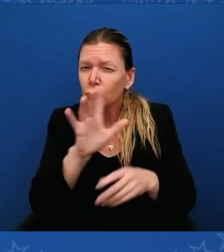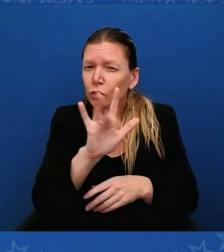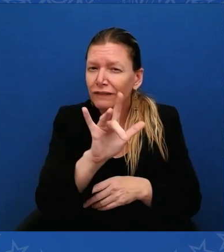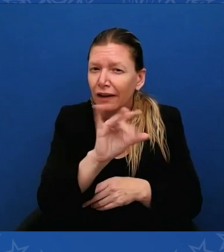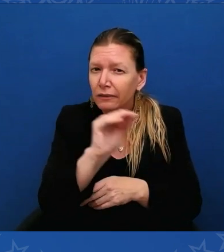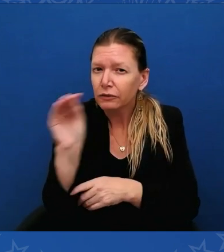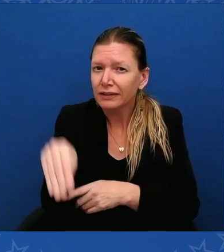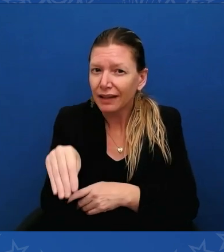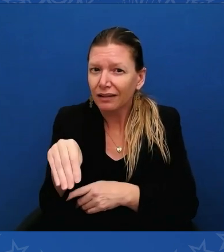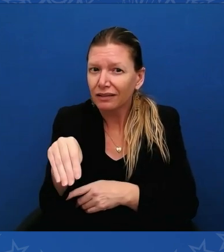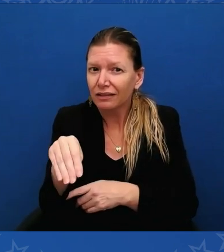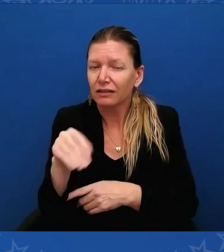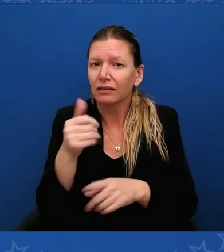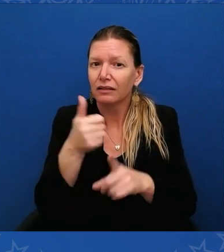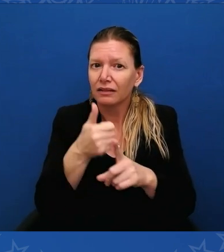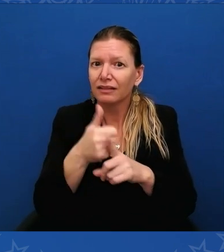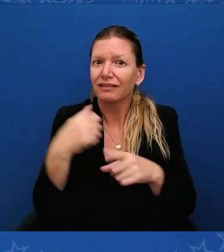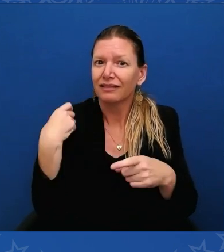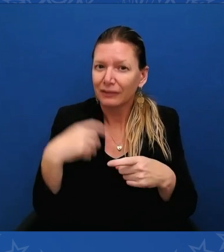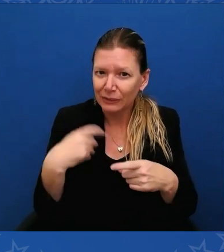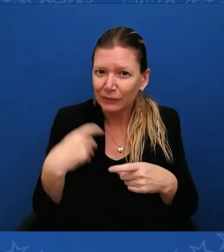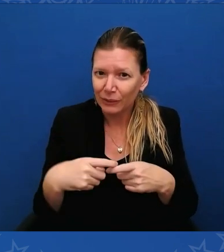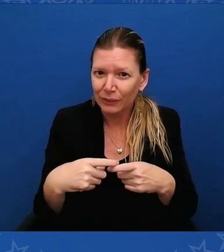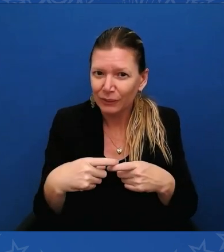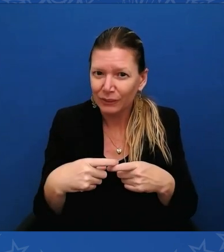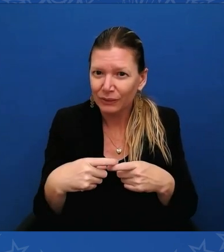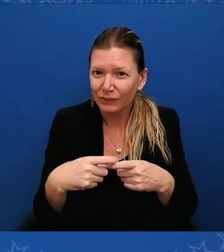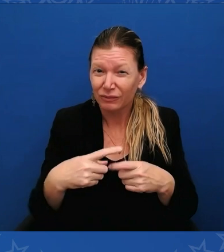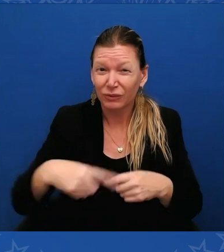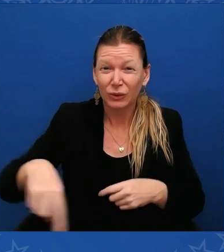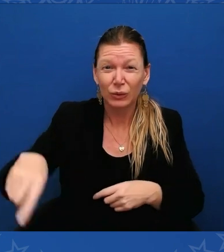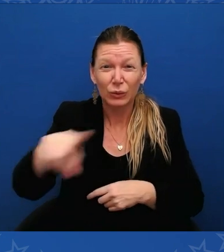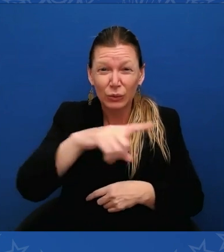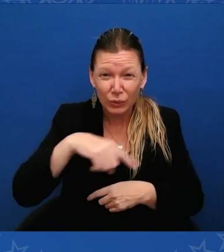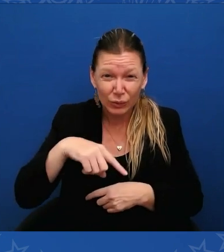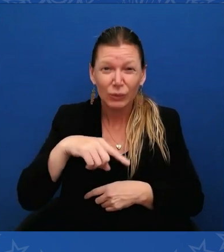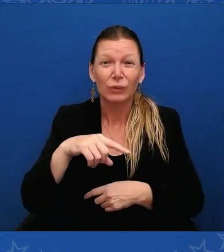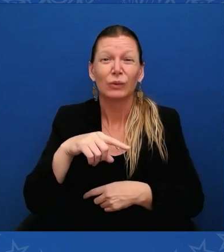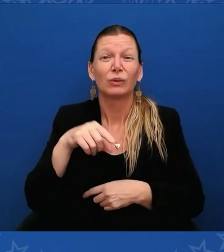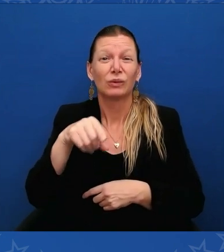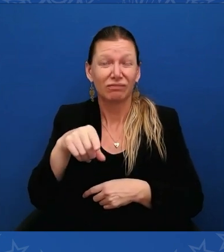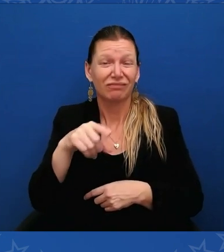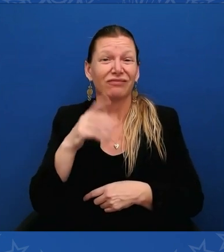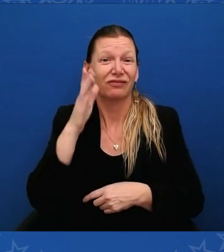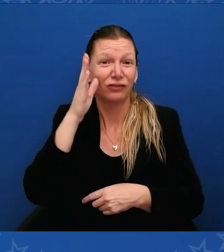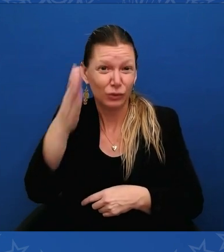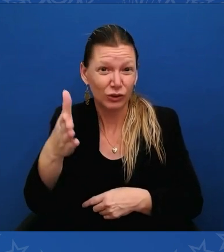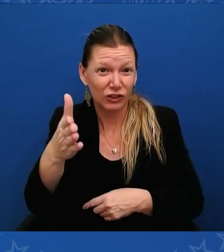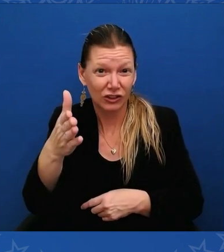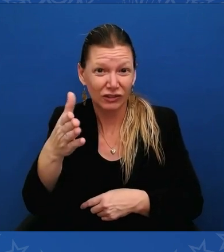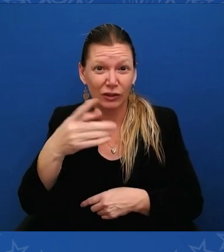You are the future. You are the history. You will make the history. I mean that sincerely.